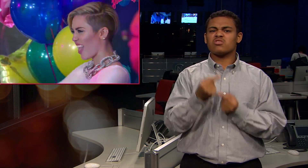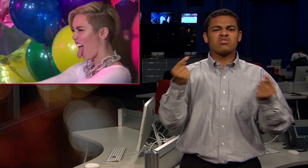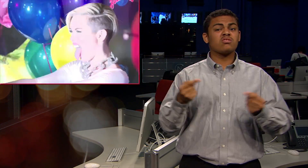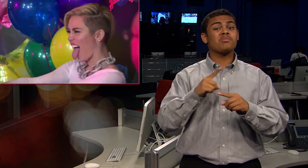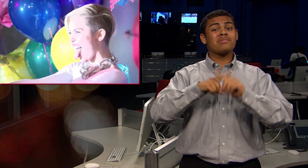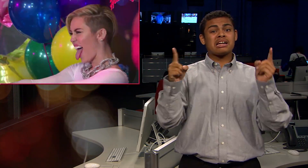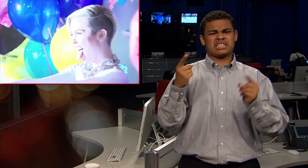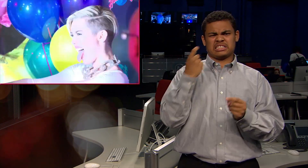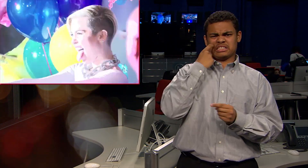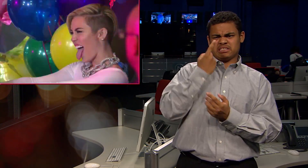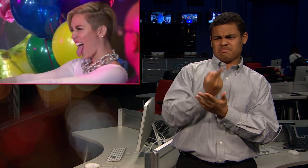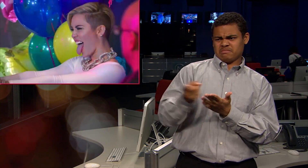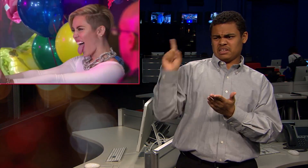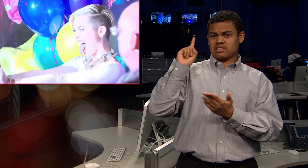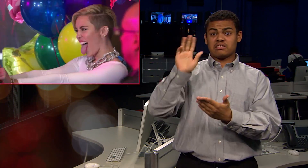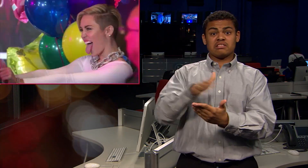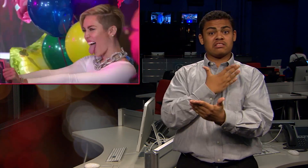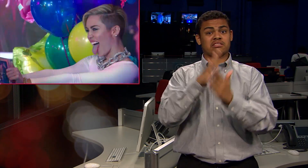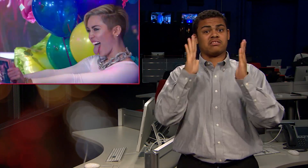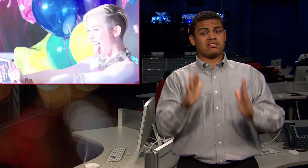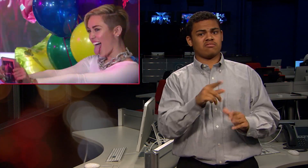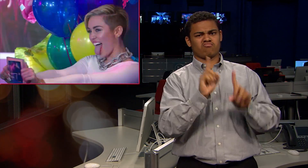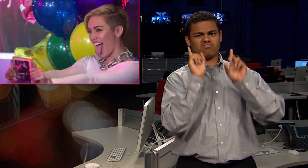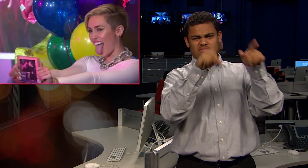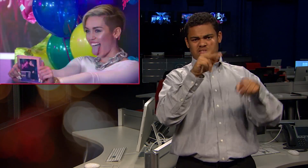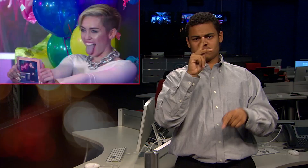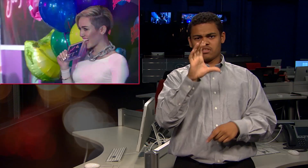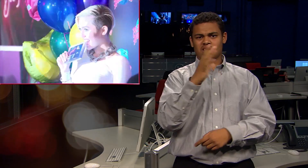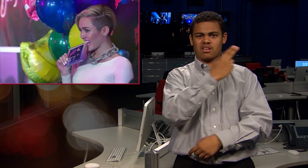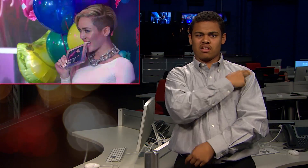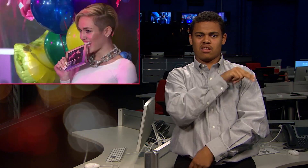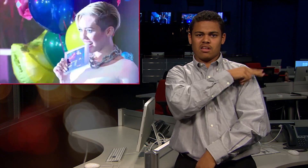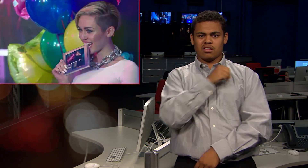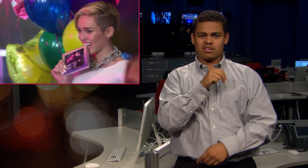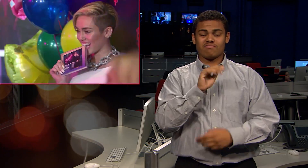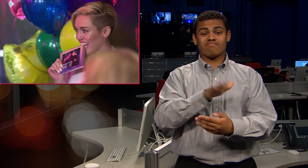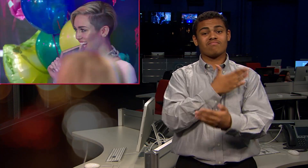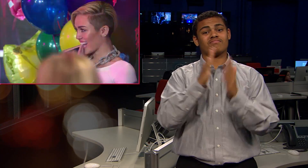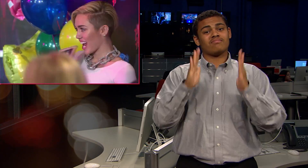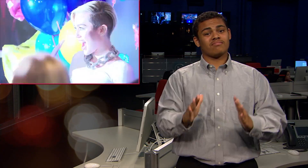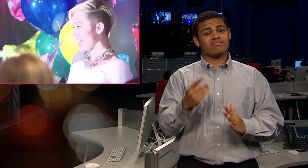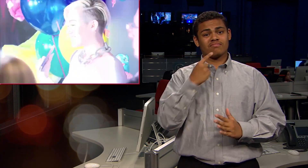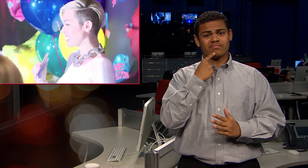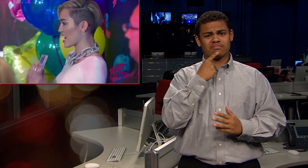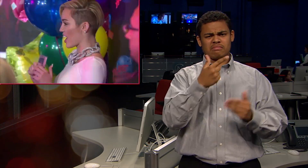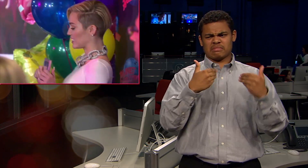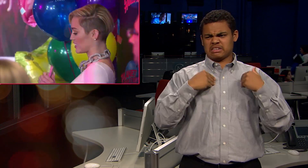NO ONE WAS HURT. LAST WEEK THOUGH, THE SINGER WAS ADMITTED TO A KANSAS CITY HOSPITAL BECAUSE